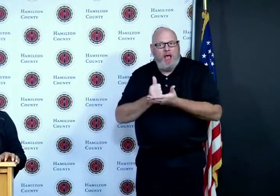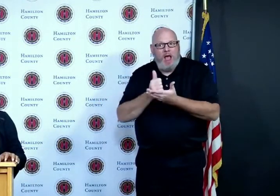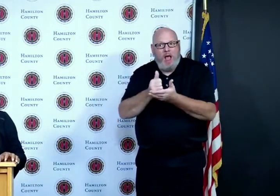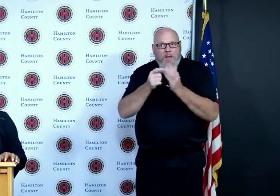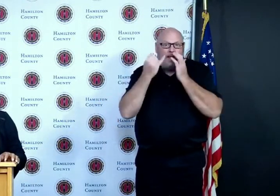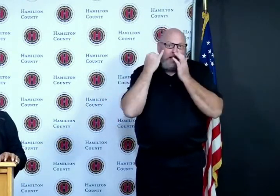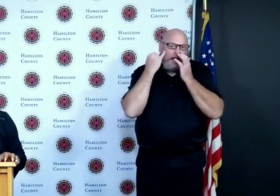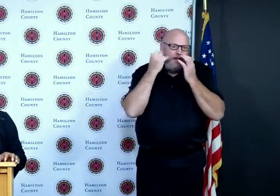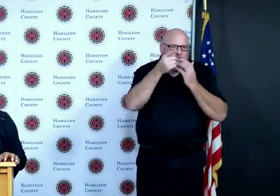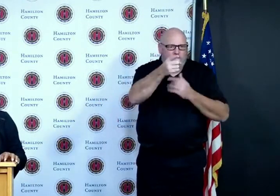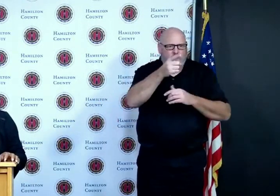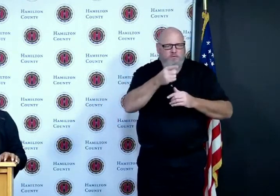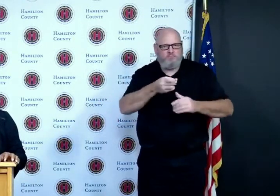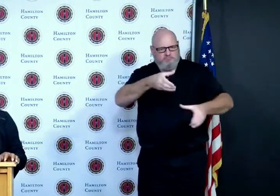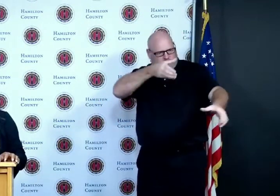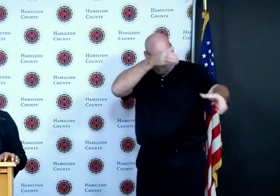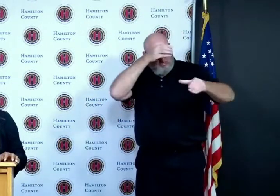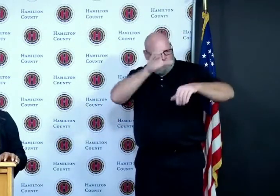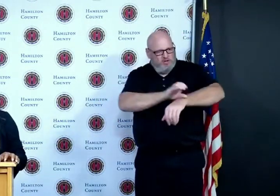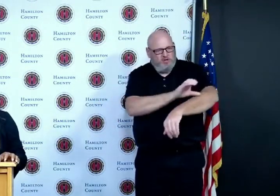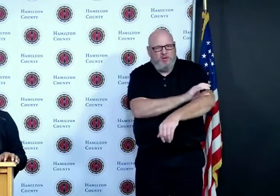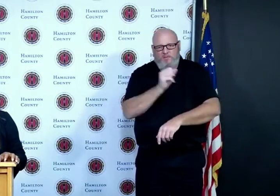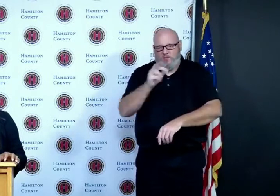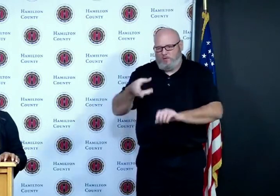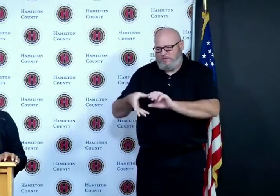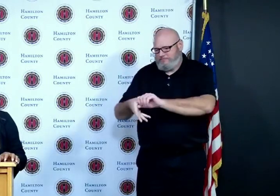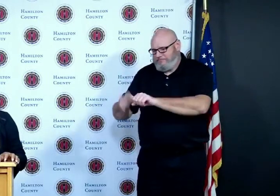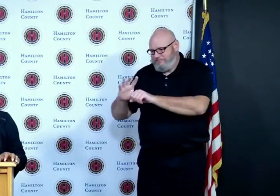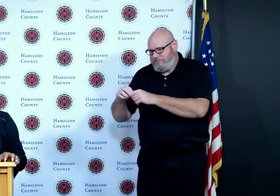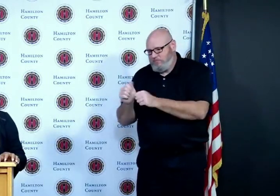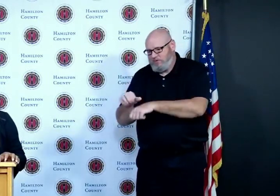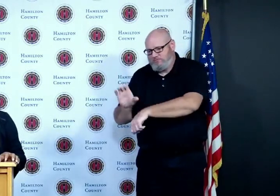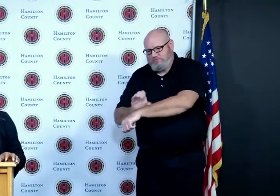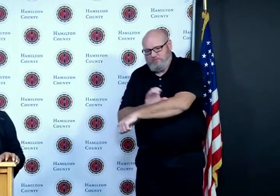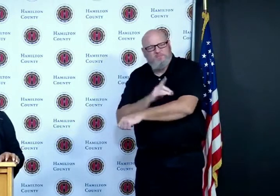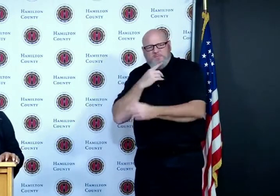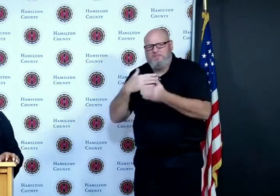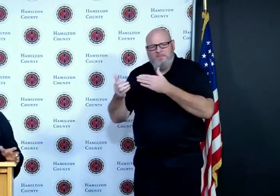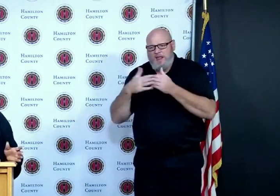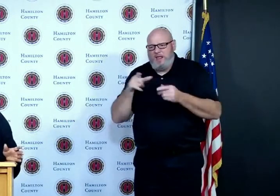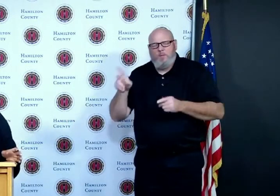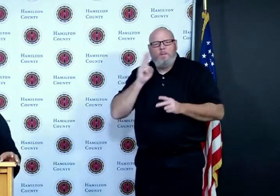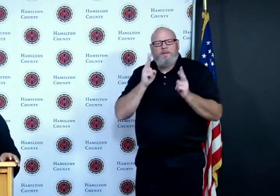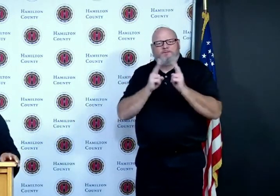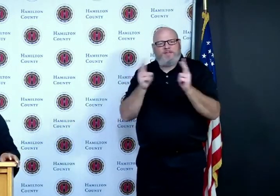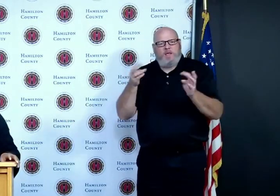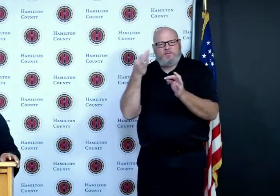will also have we're recommending navigators and you'll hear Holly talk about that a little bit